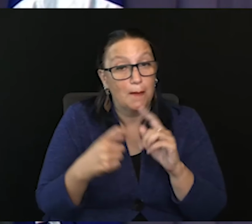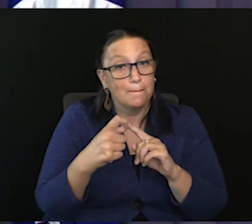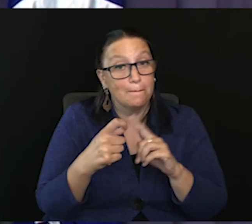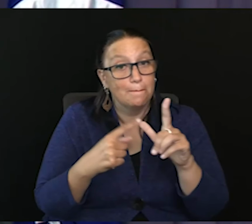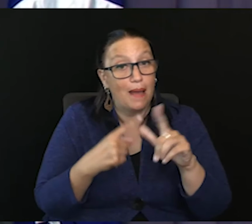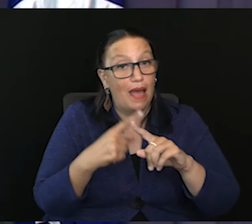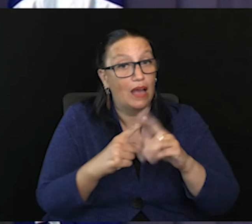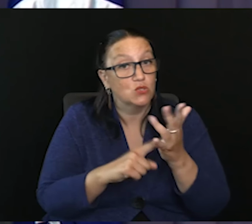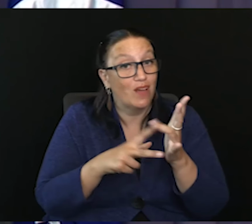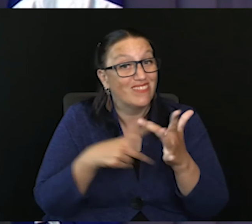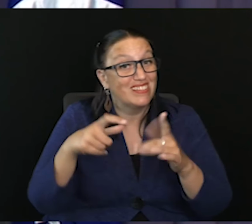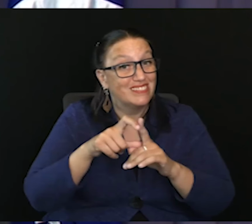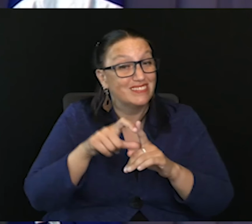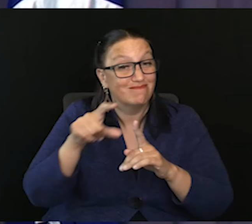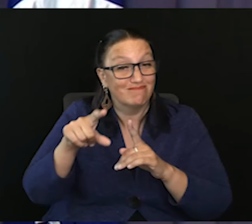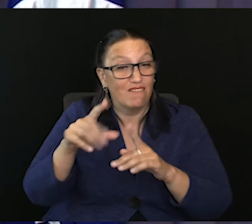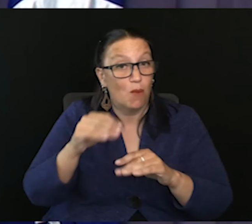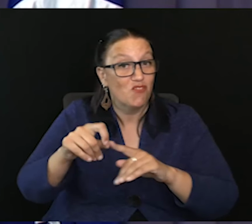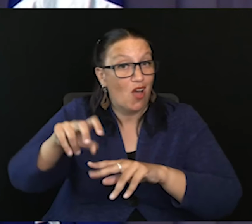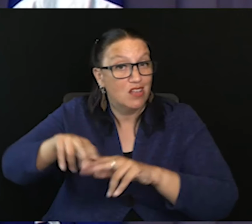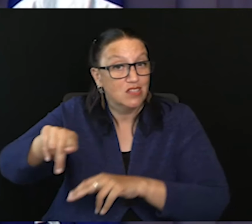Paxlovid does interact with a number of other drugs.